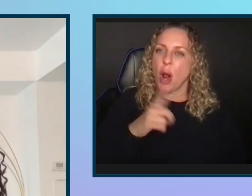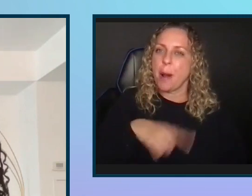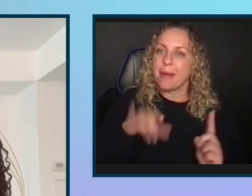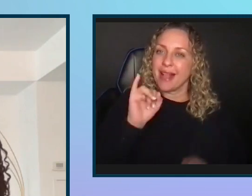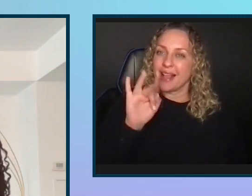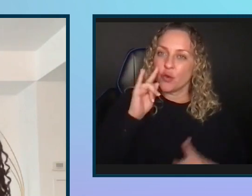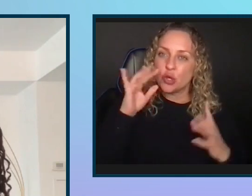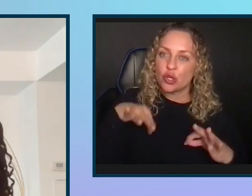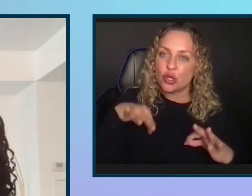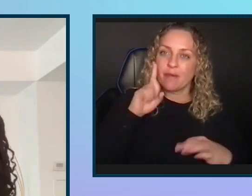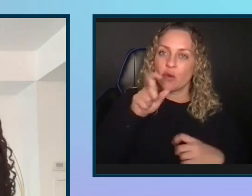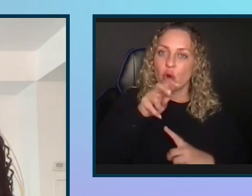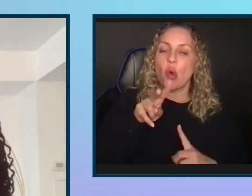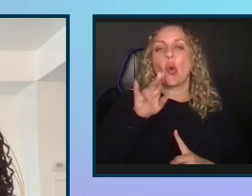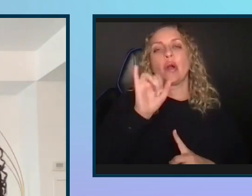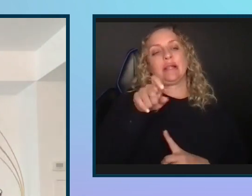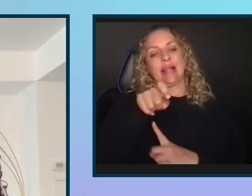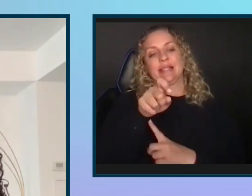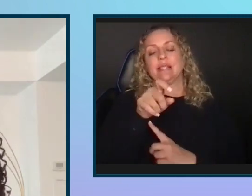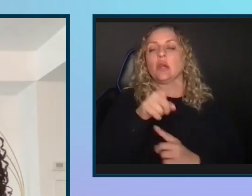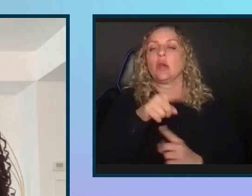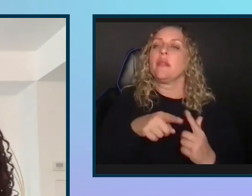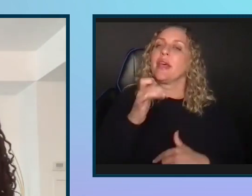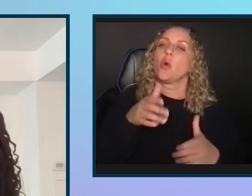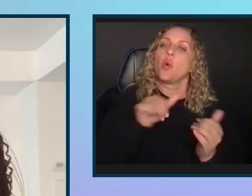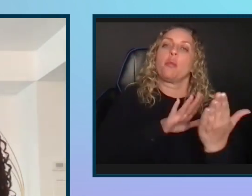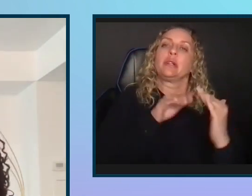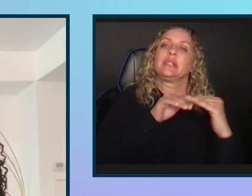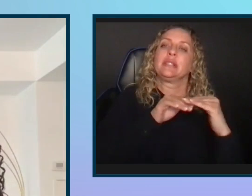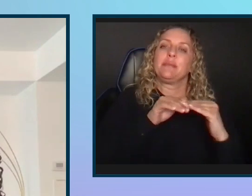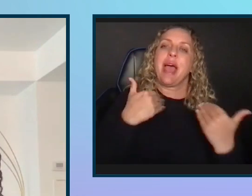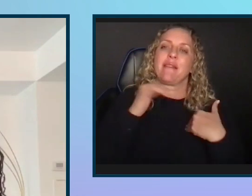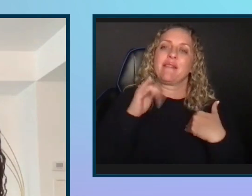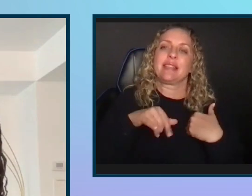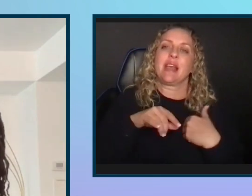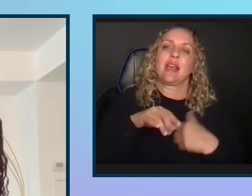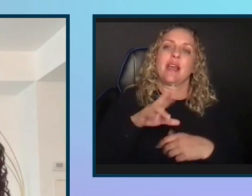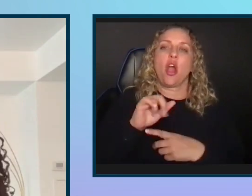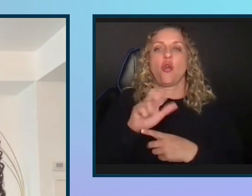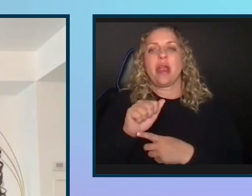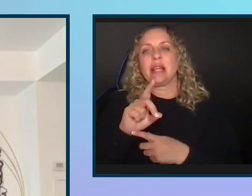for your application it is necessary, then like the way to do it excessively is by having that aria disabled attribute.